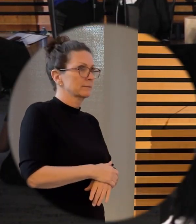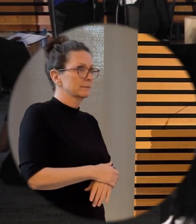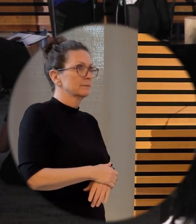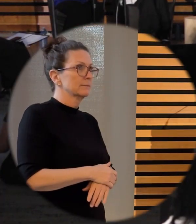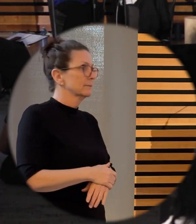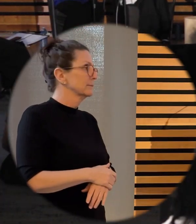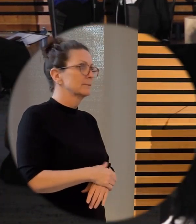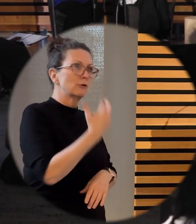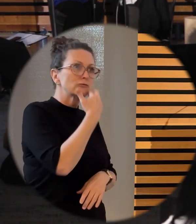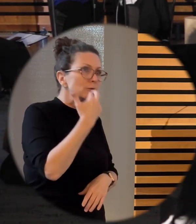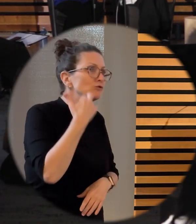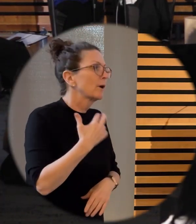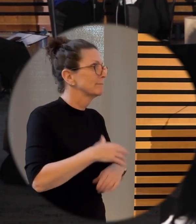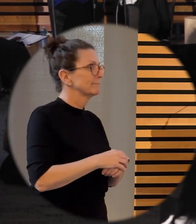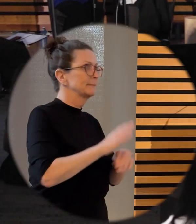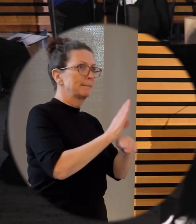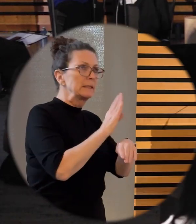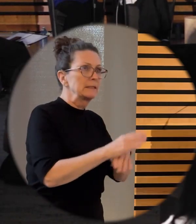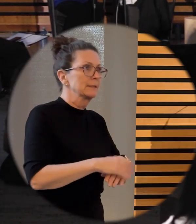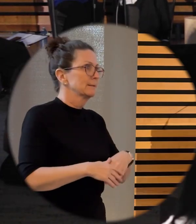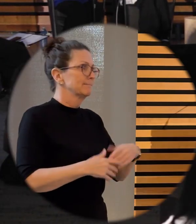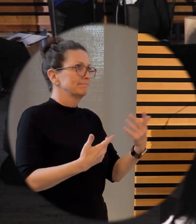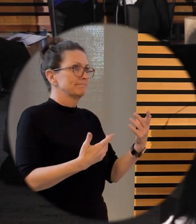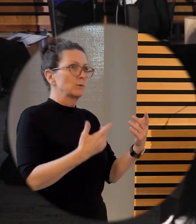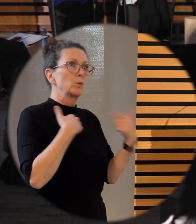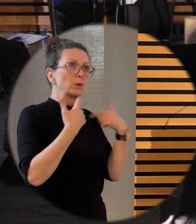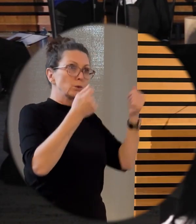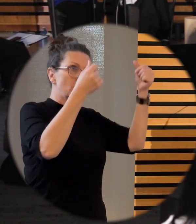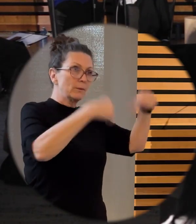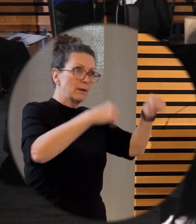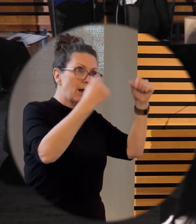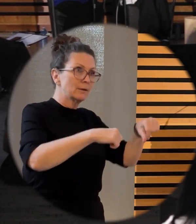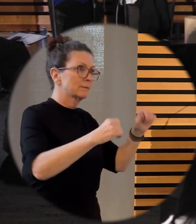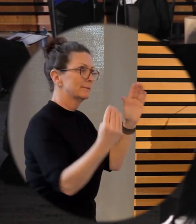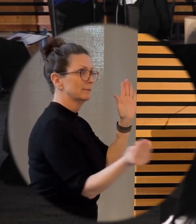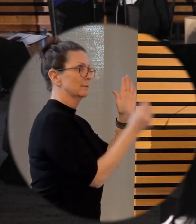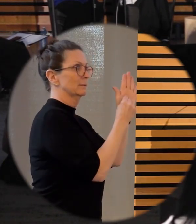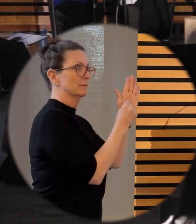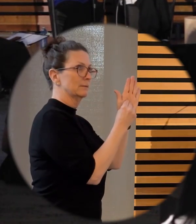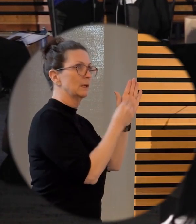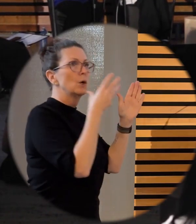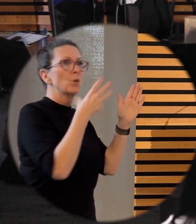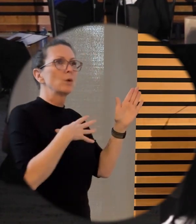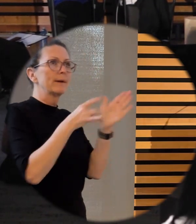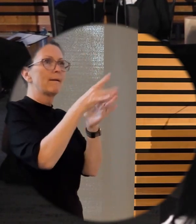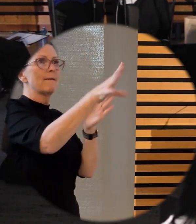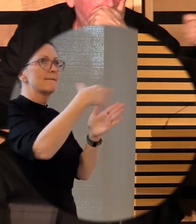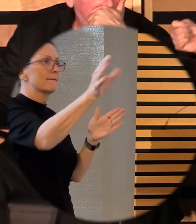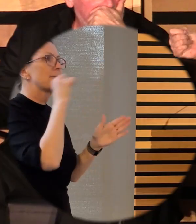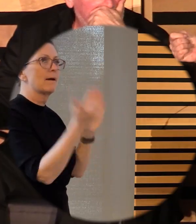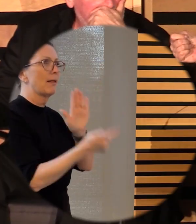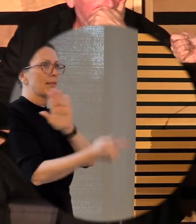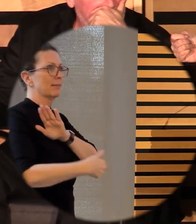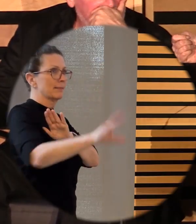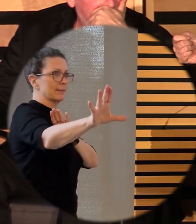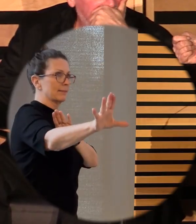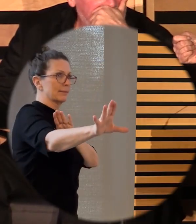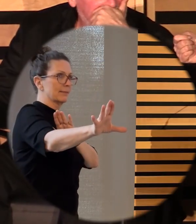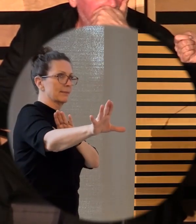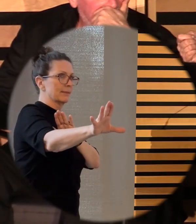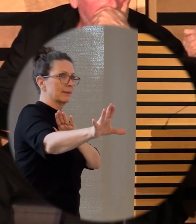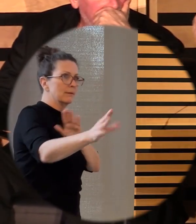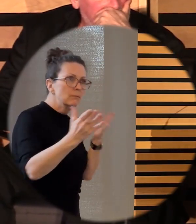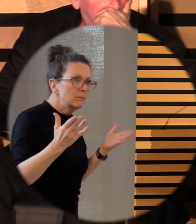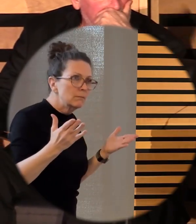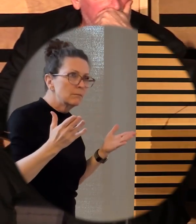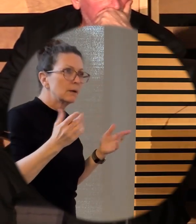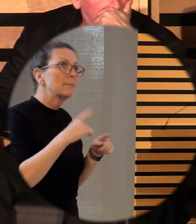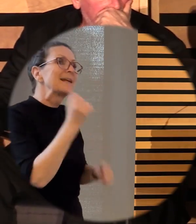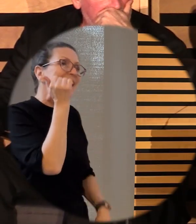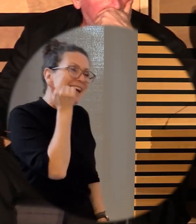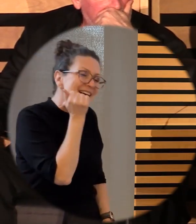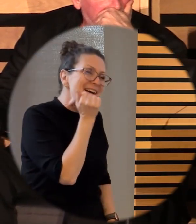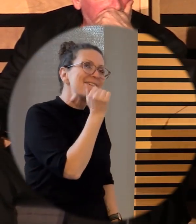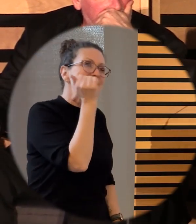a business, at a restaurant, anywhere that says women are not allowed here. But we do that every